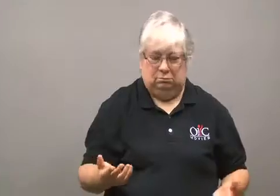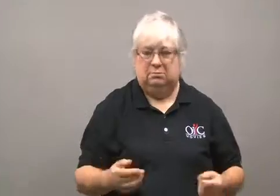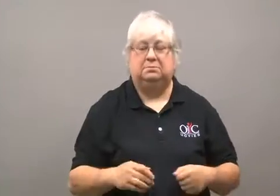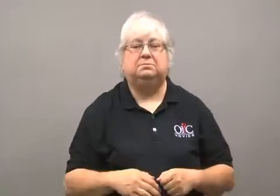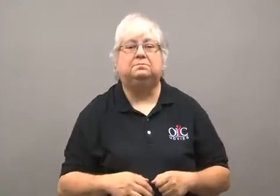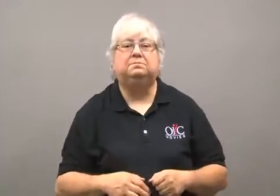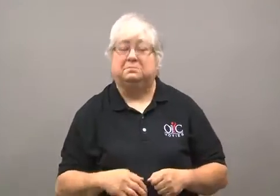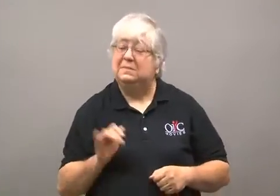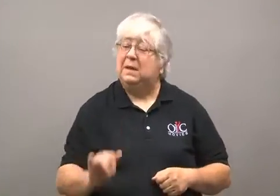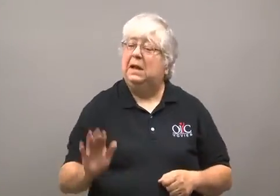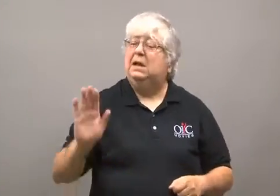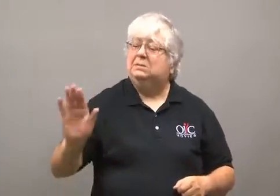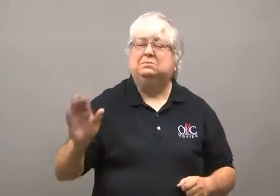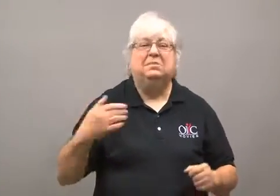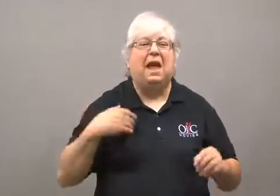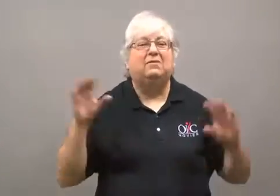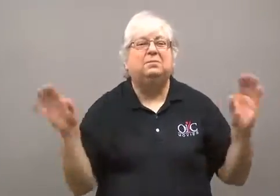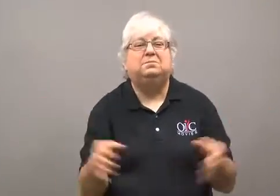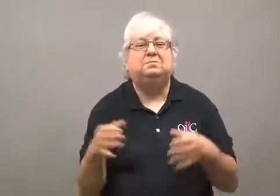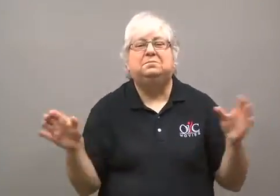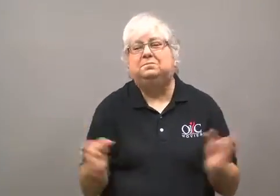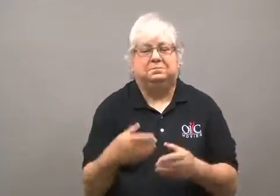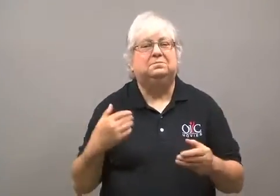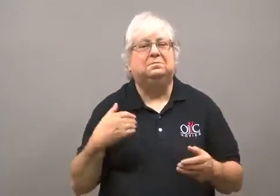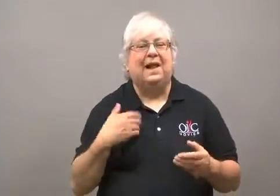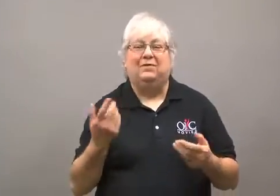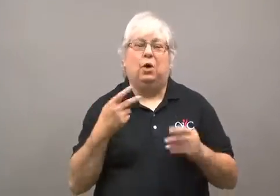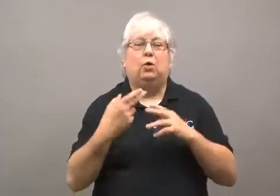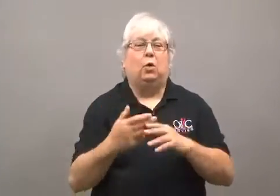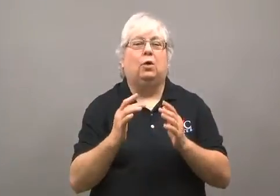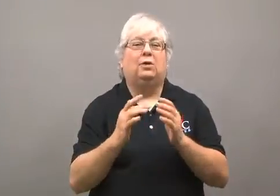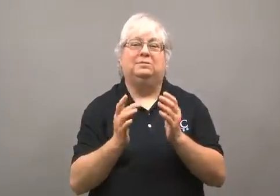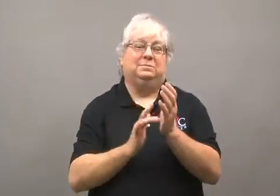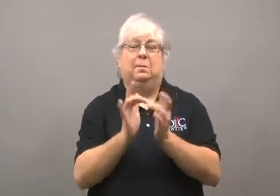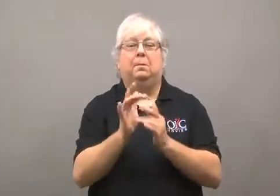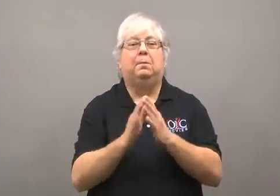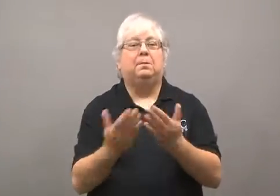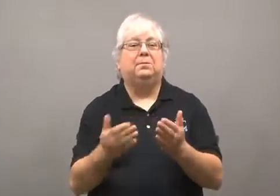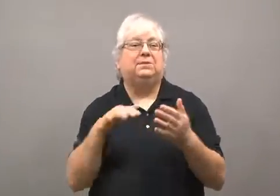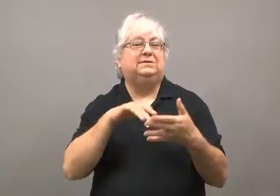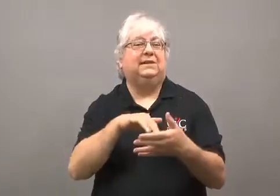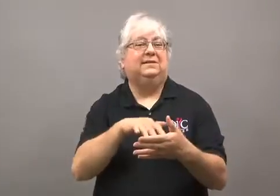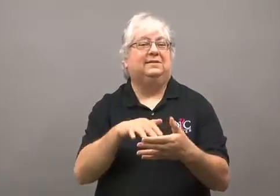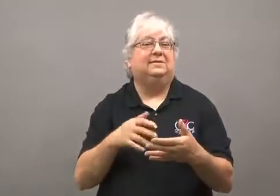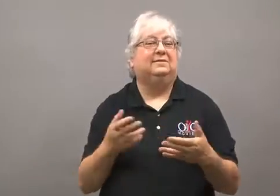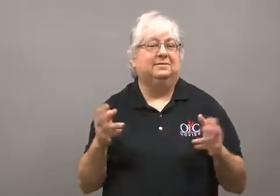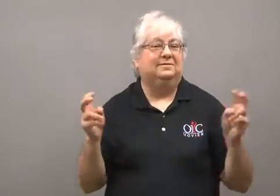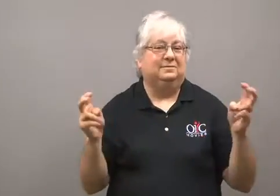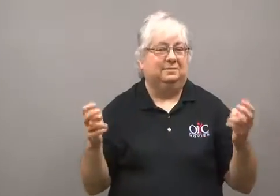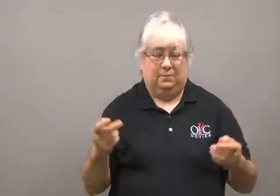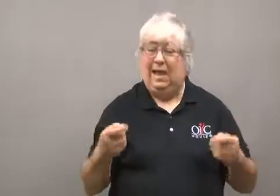Regular Bible studies are held there in the church.